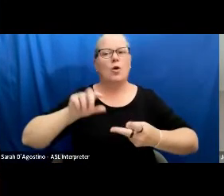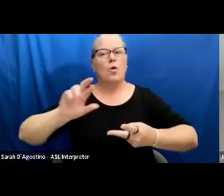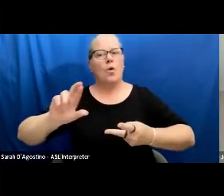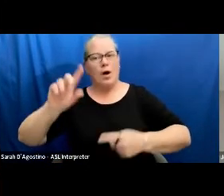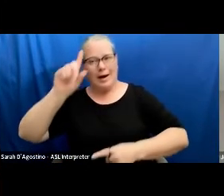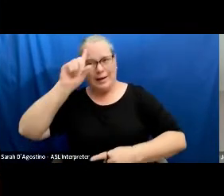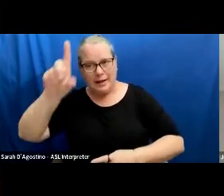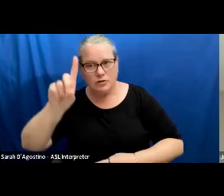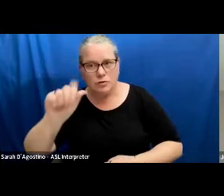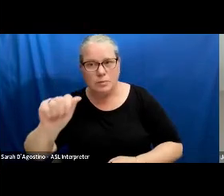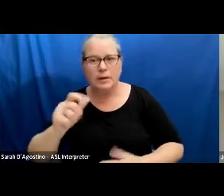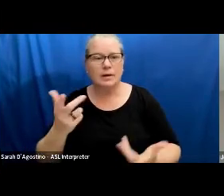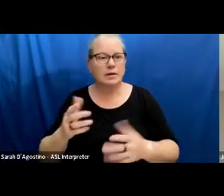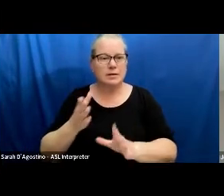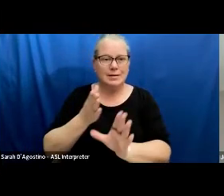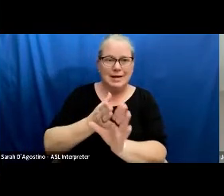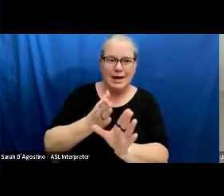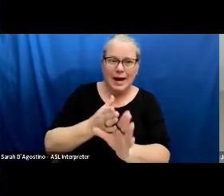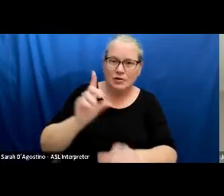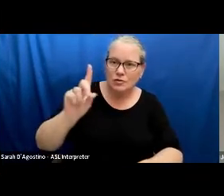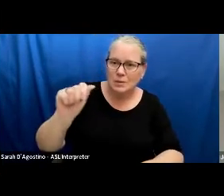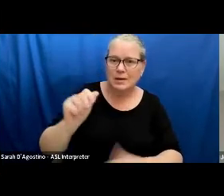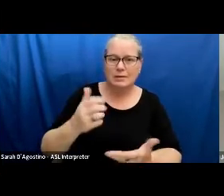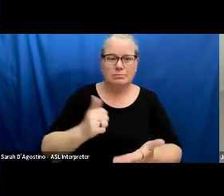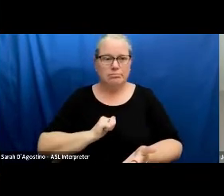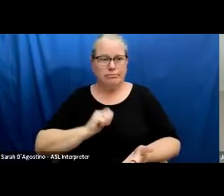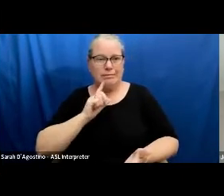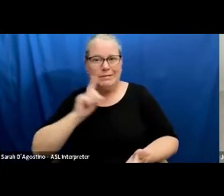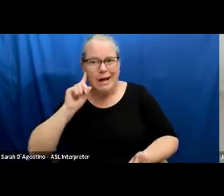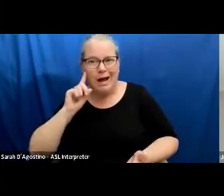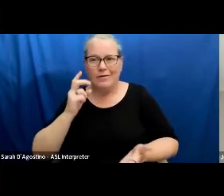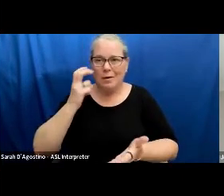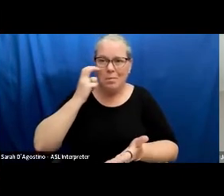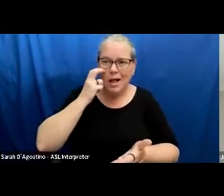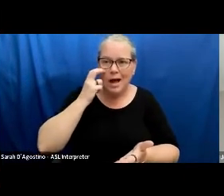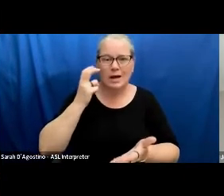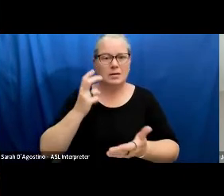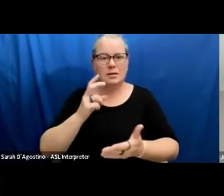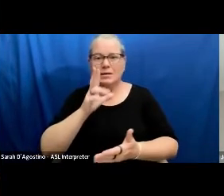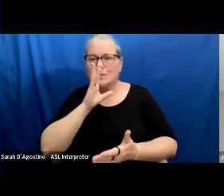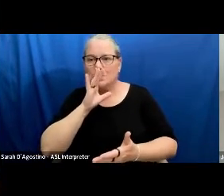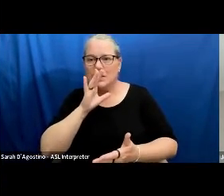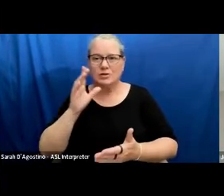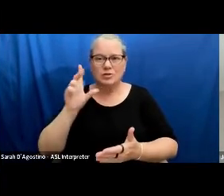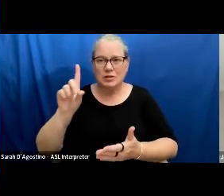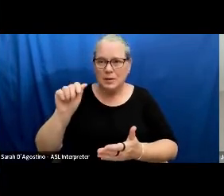or blind or have a speech disability i'm by definition adult i wouldn't be there if i wasn't